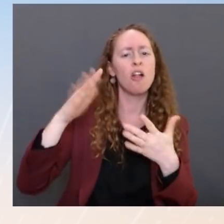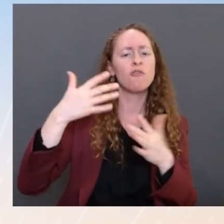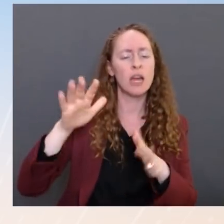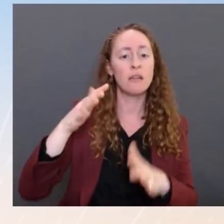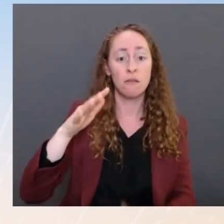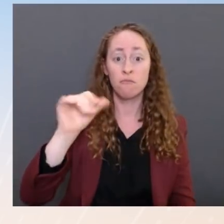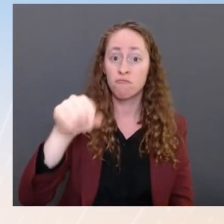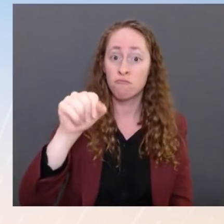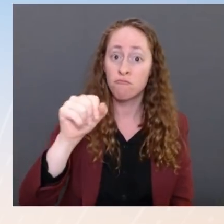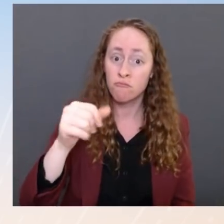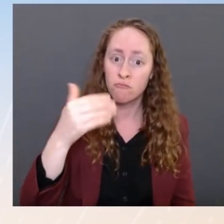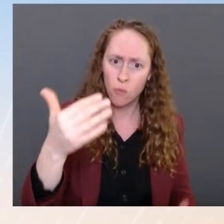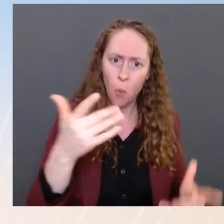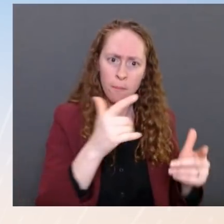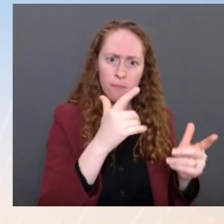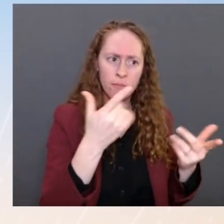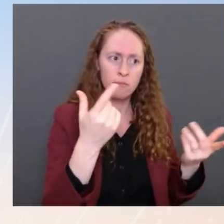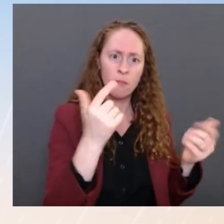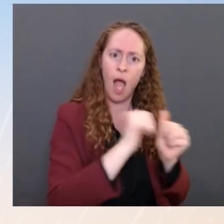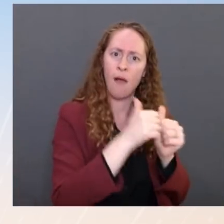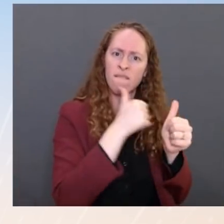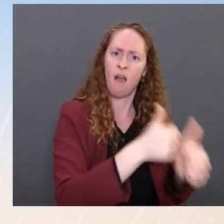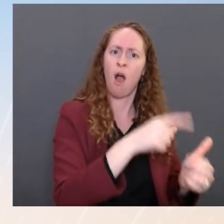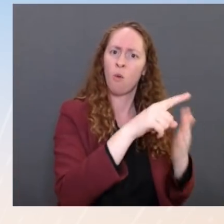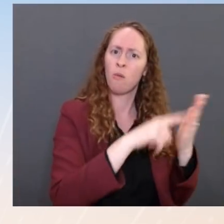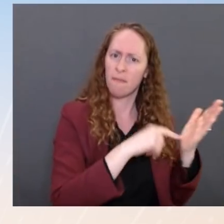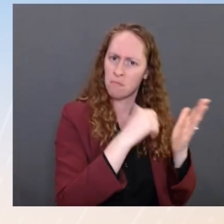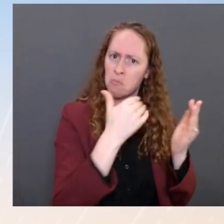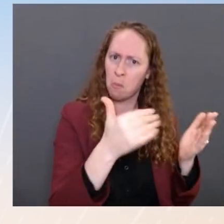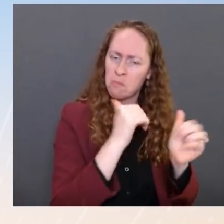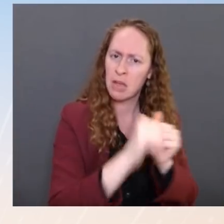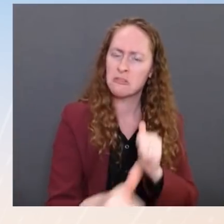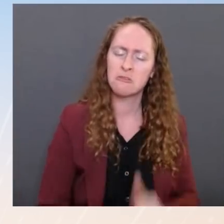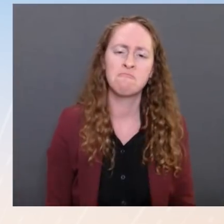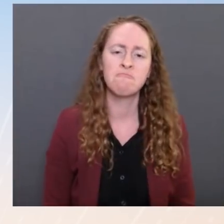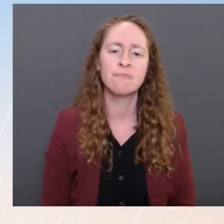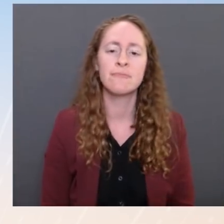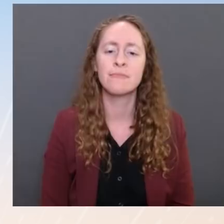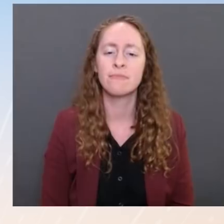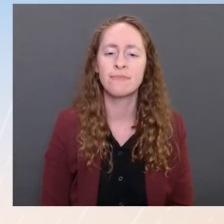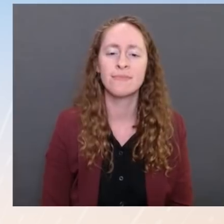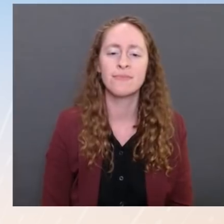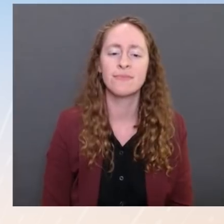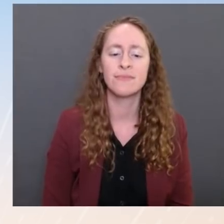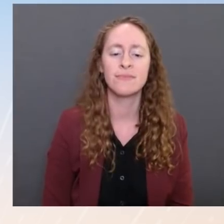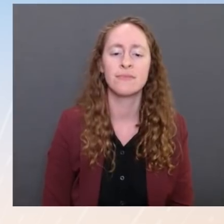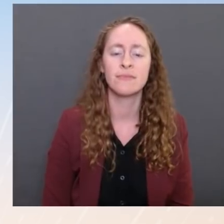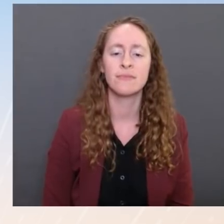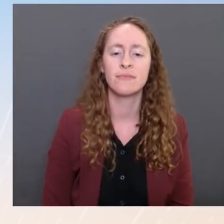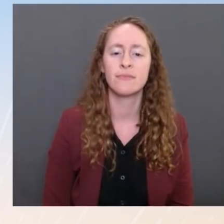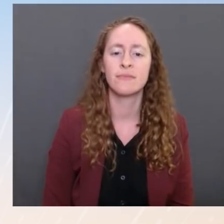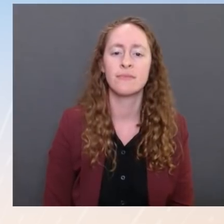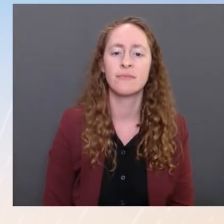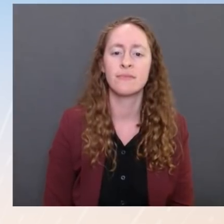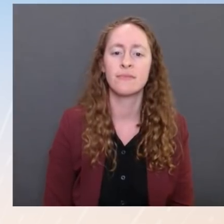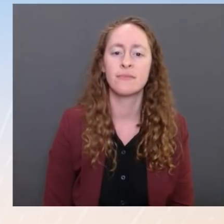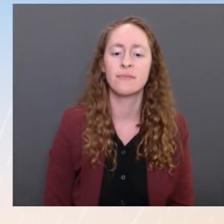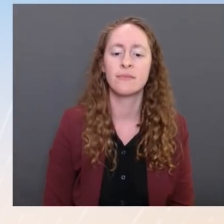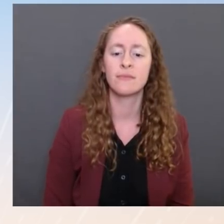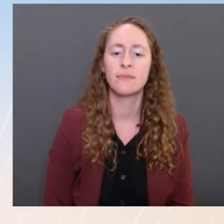was an attempt to legalize the status of tens of thousands of Afghan evacuees brought into the U.S. last year. Ms. Psaki: Yeah. The Press: Does the White House see opportunity